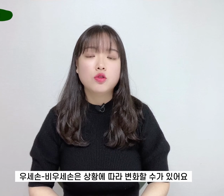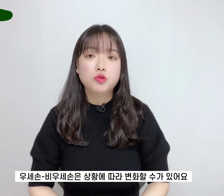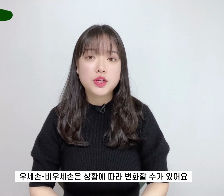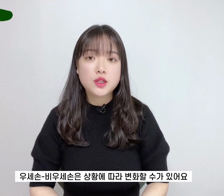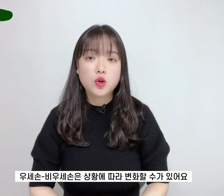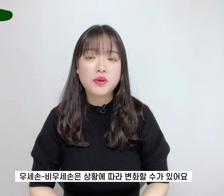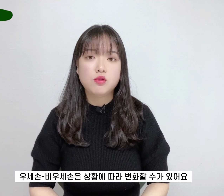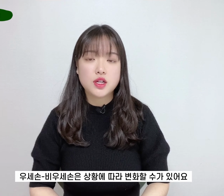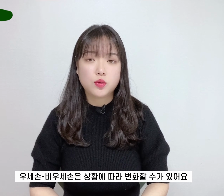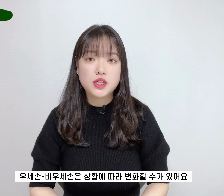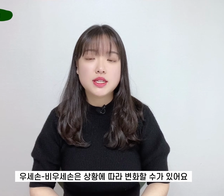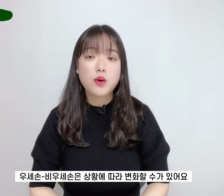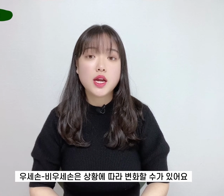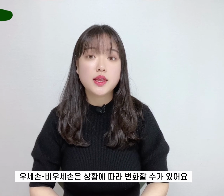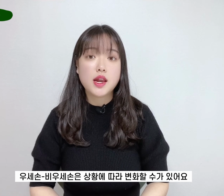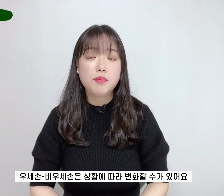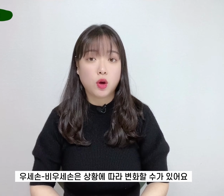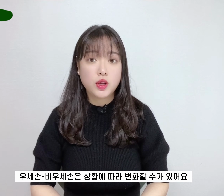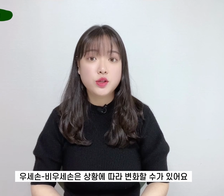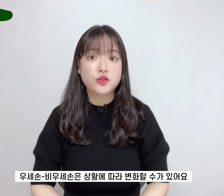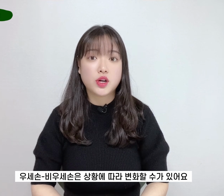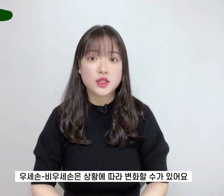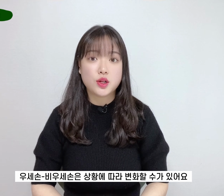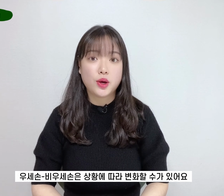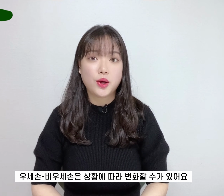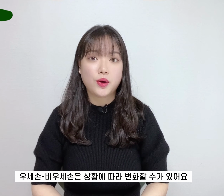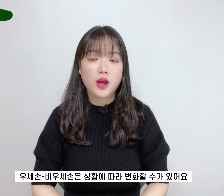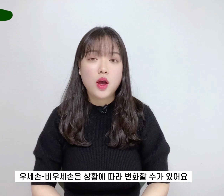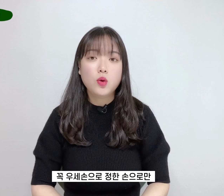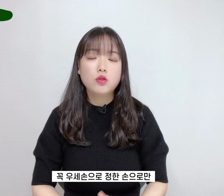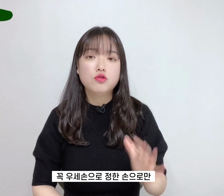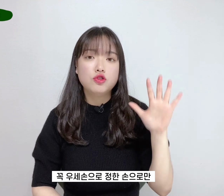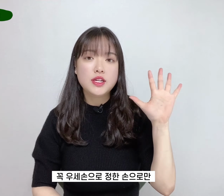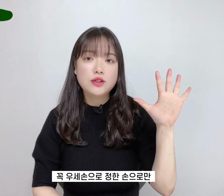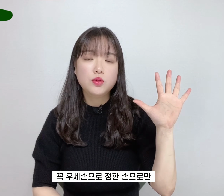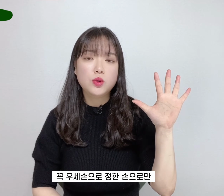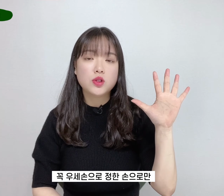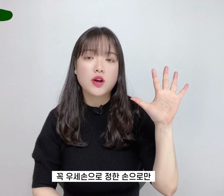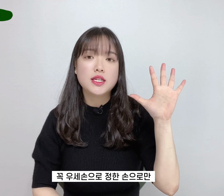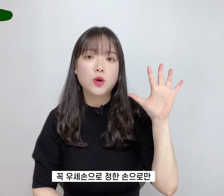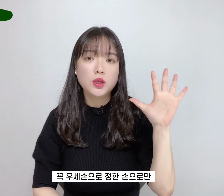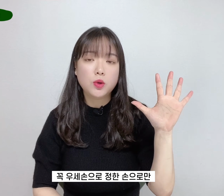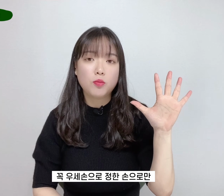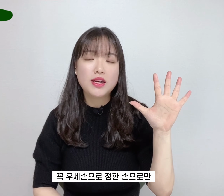depending on the situation. It is not always necessary to sign with the hand